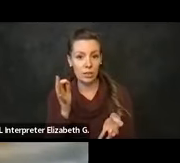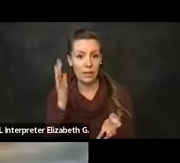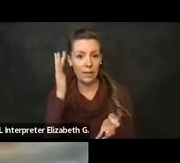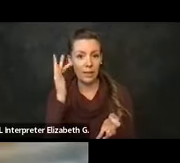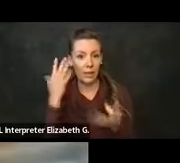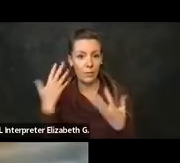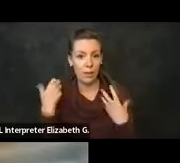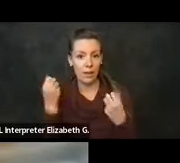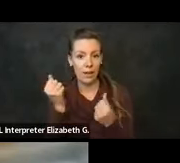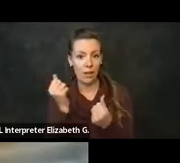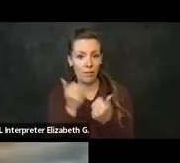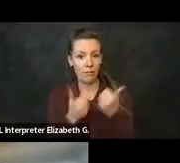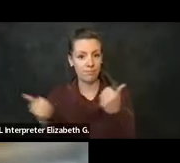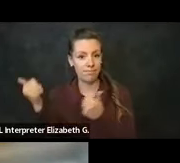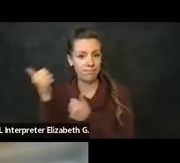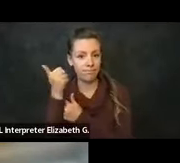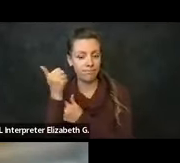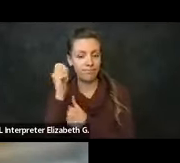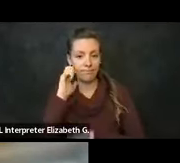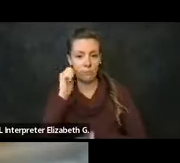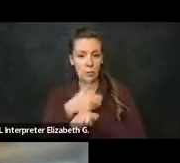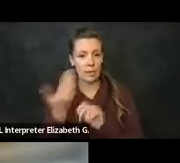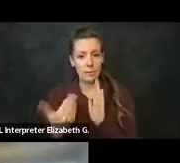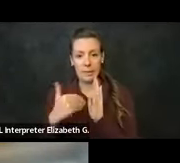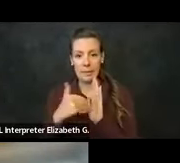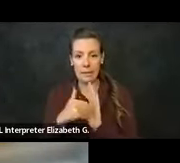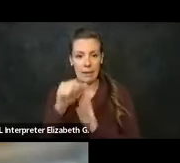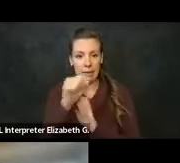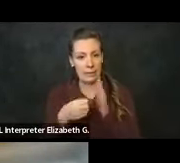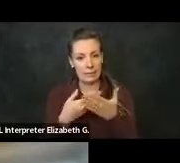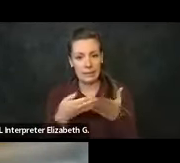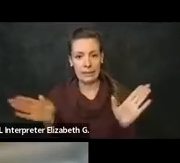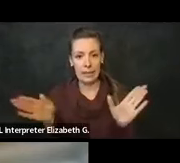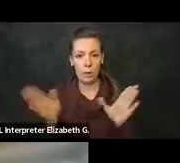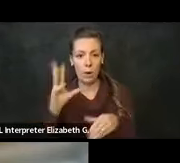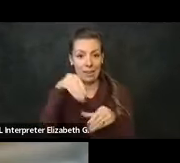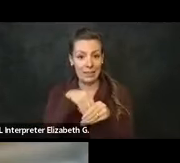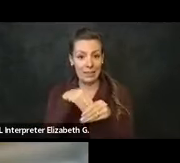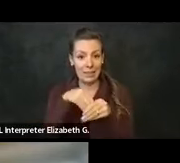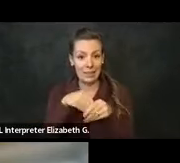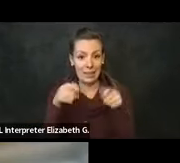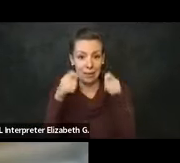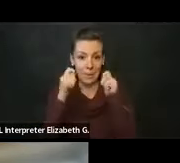officials to reinstate a statewide indoor Mase mandate due primarily to the rising